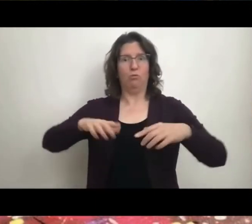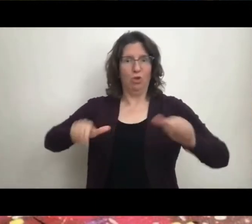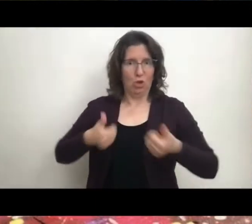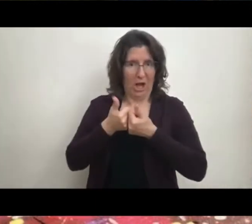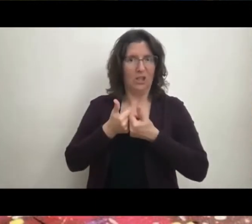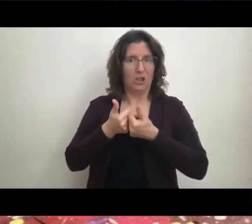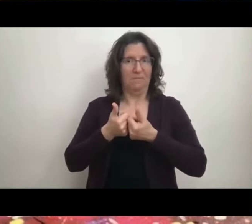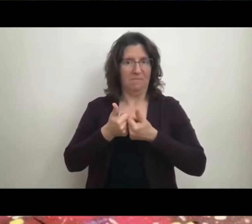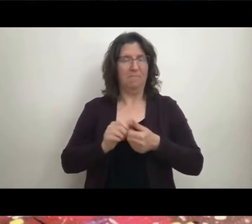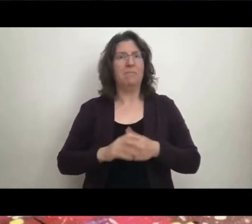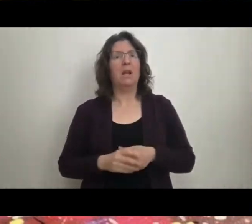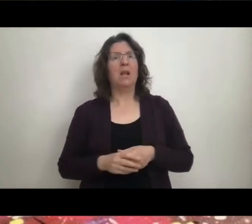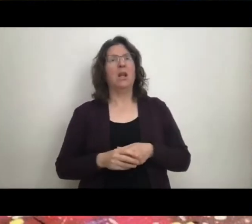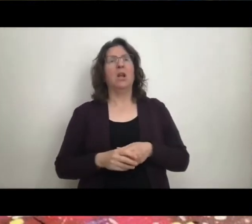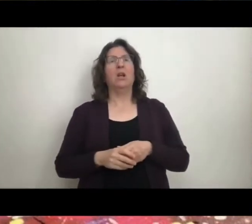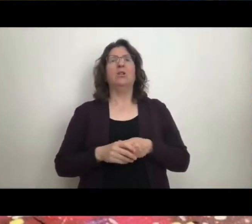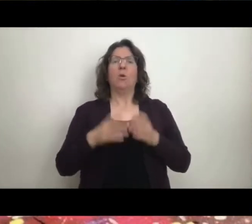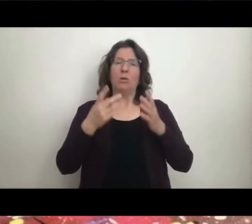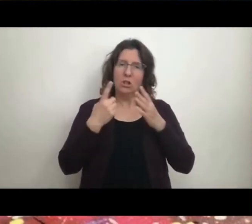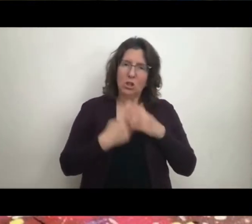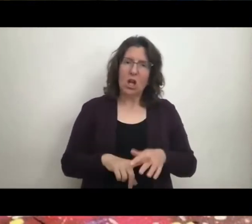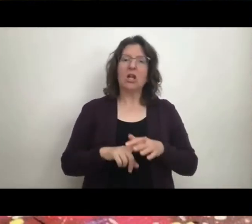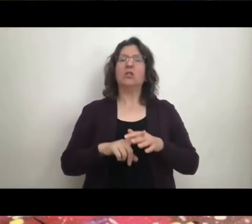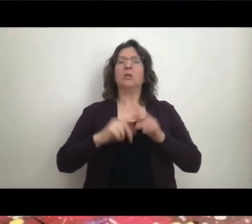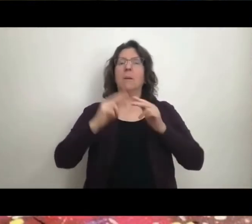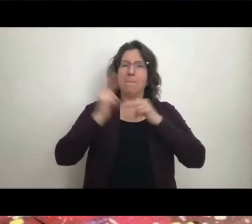Which is a challenge!